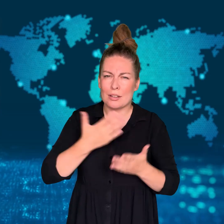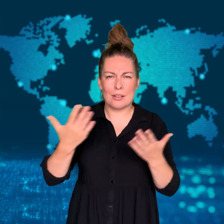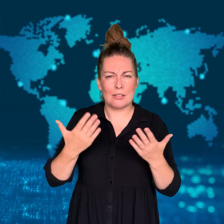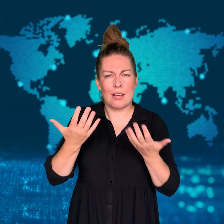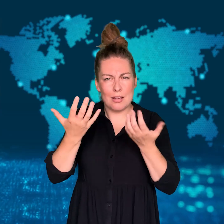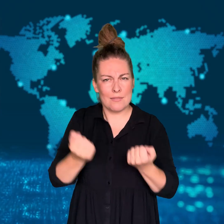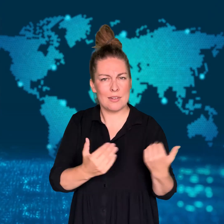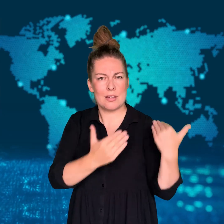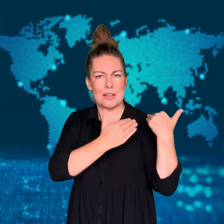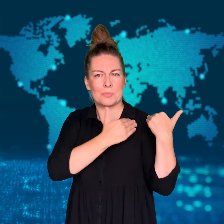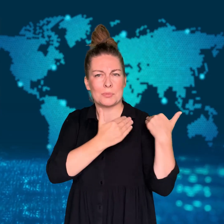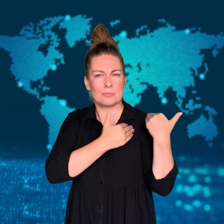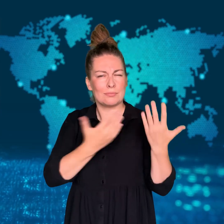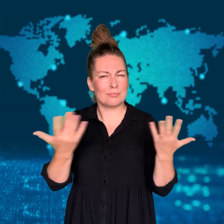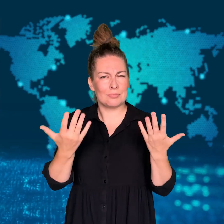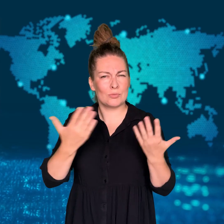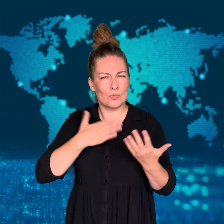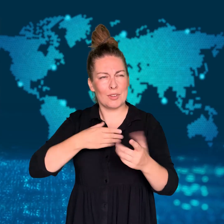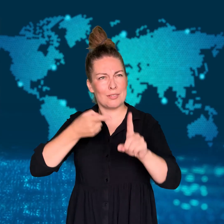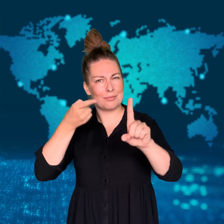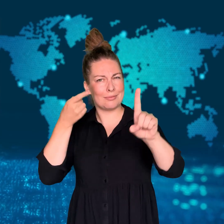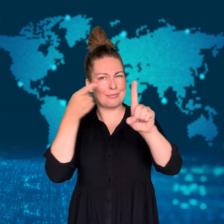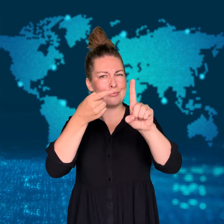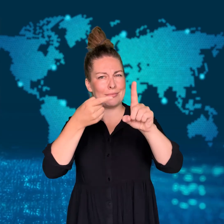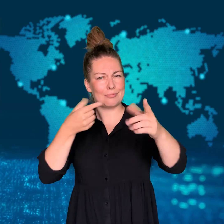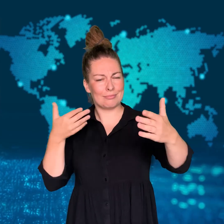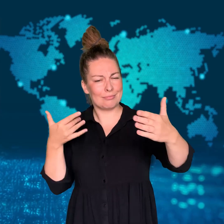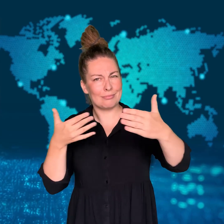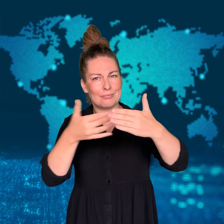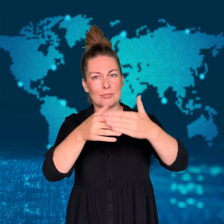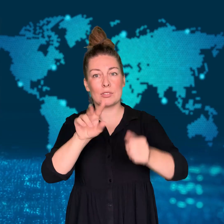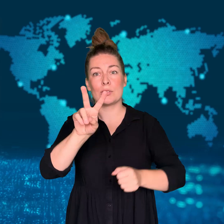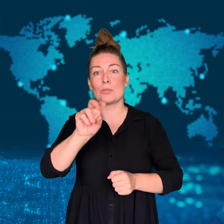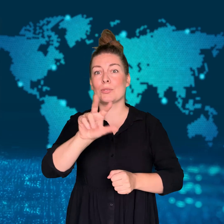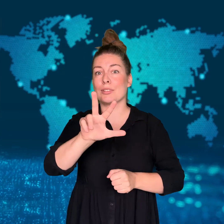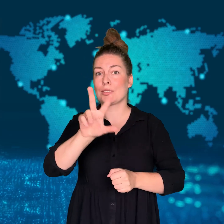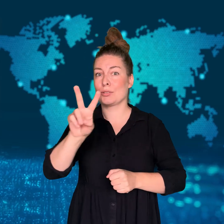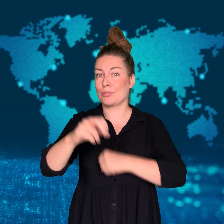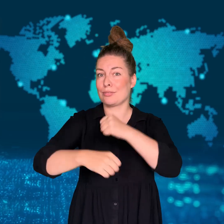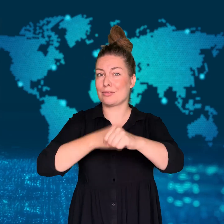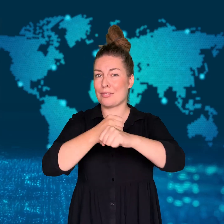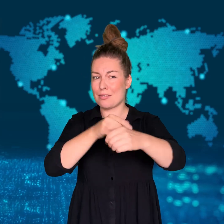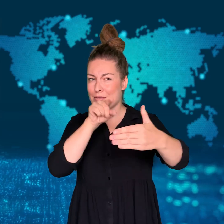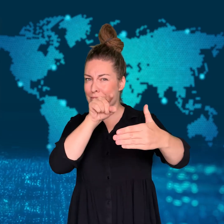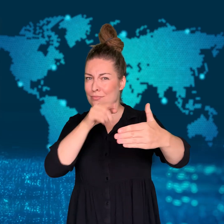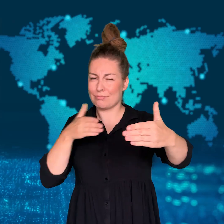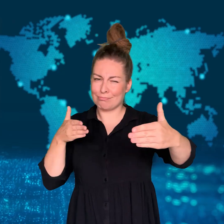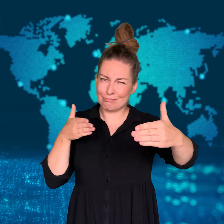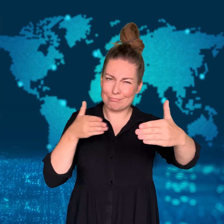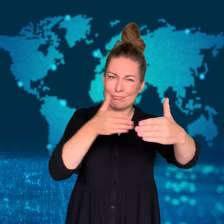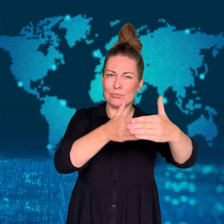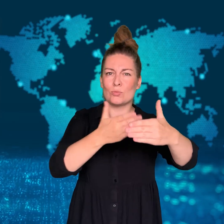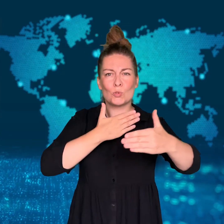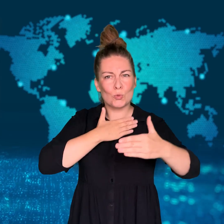making Lego bricks from sustainable materials by 2032."